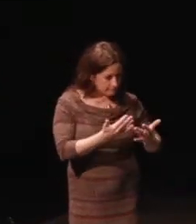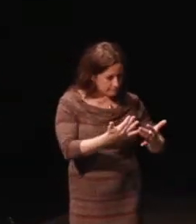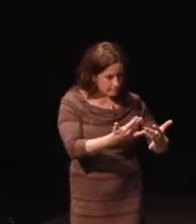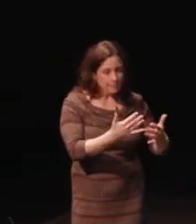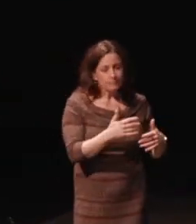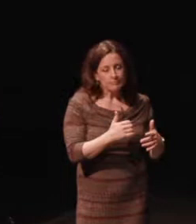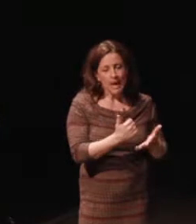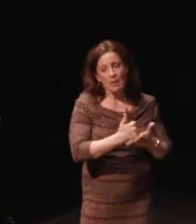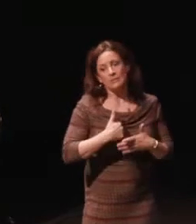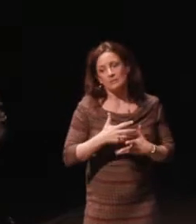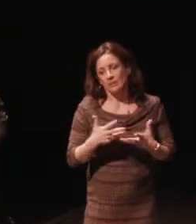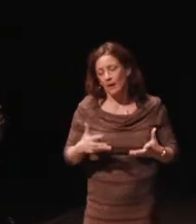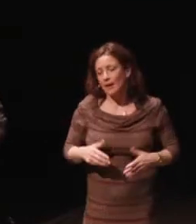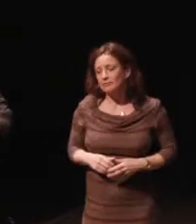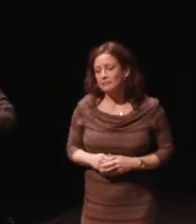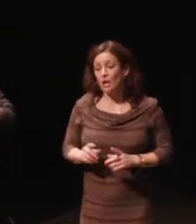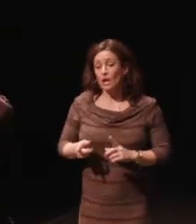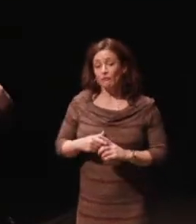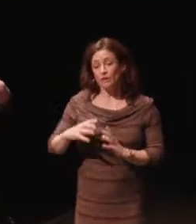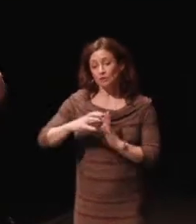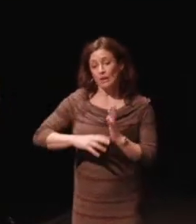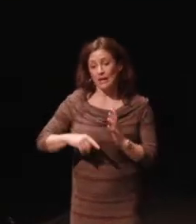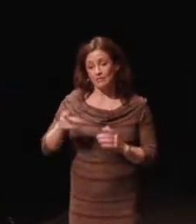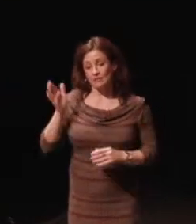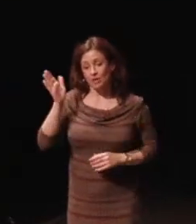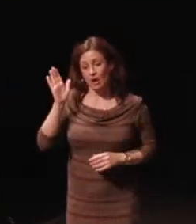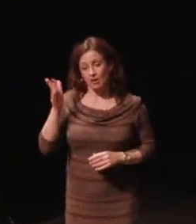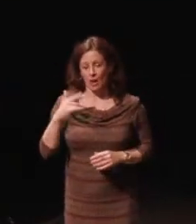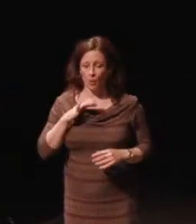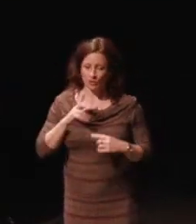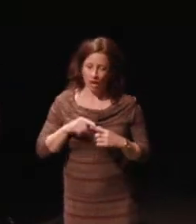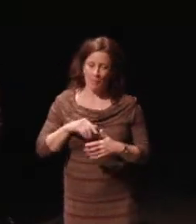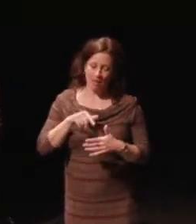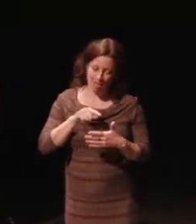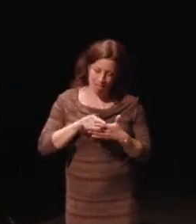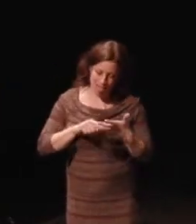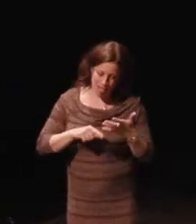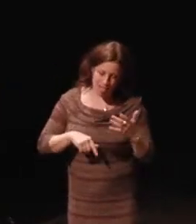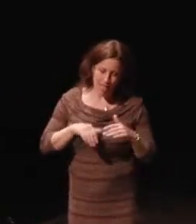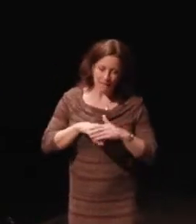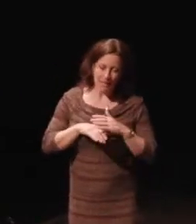In the first draft to this talk, I was going to go into detail about all the accessibility features and talk about what we've done,